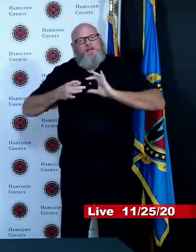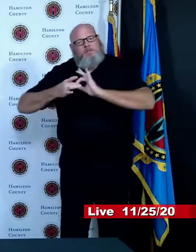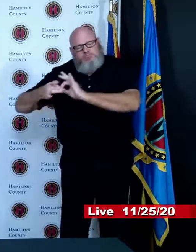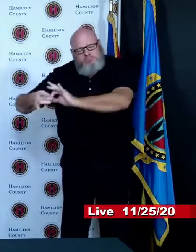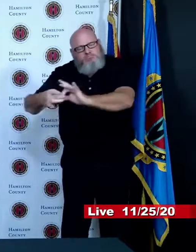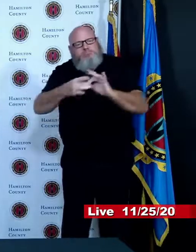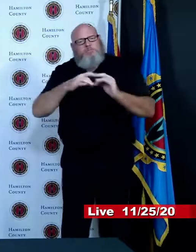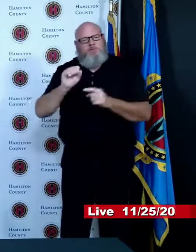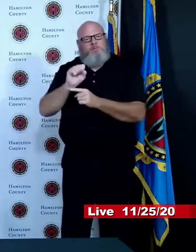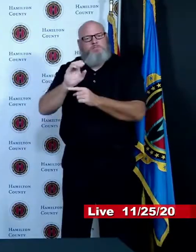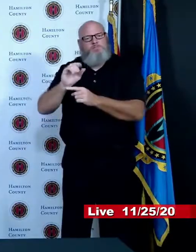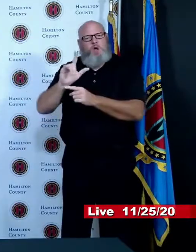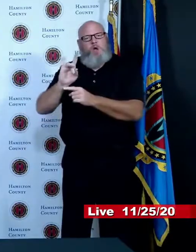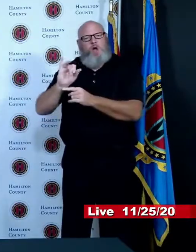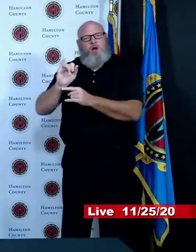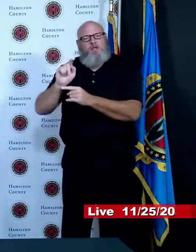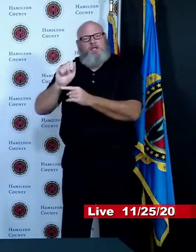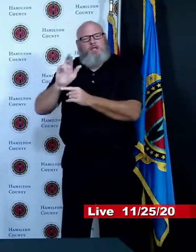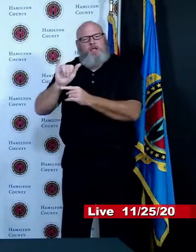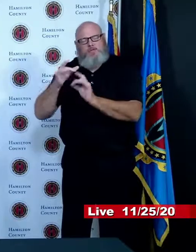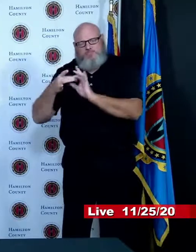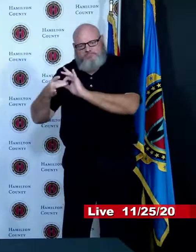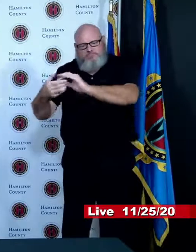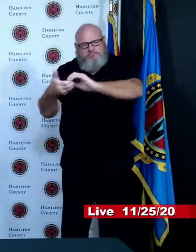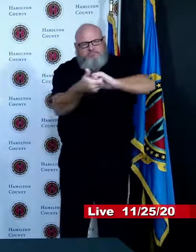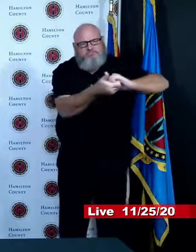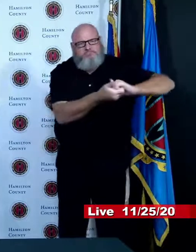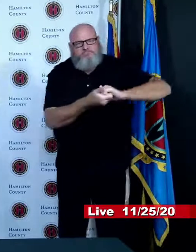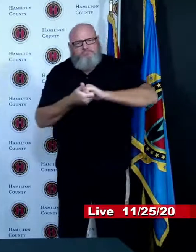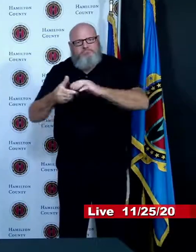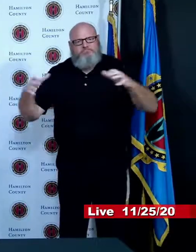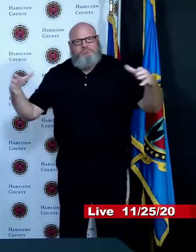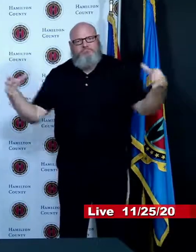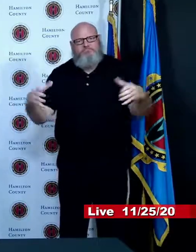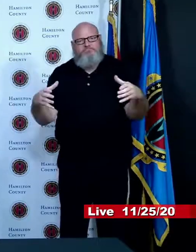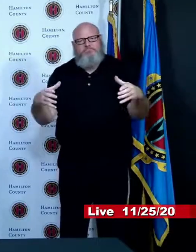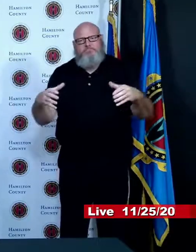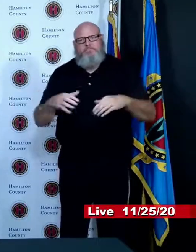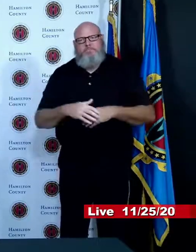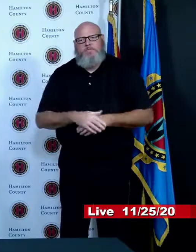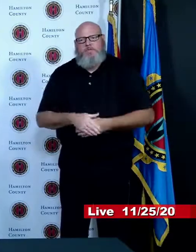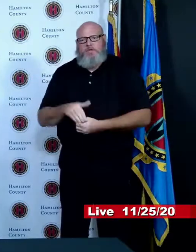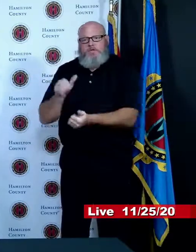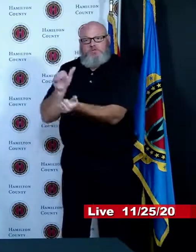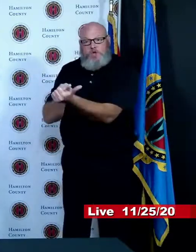first responders with our families with our colleagues with one another to try to